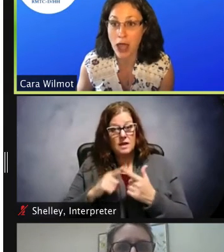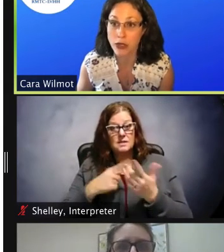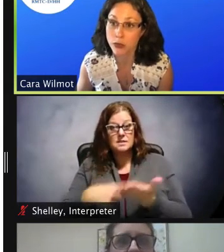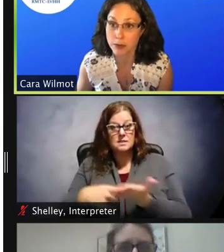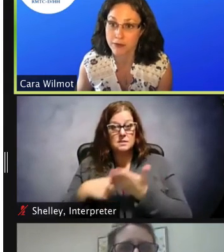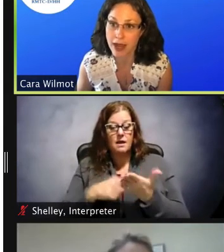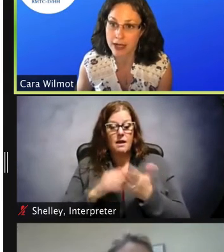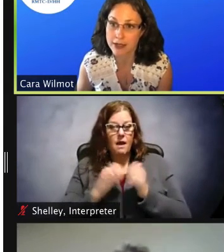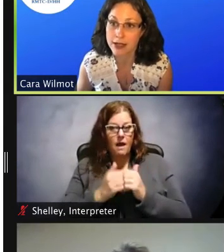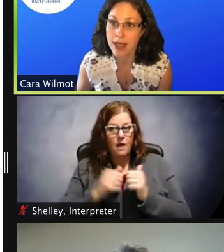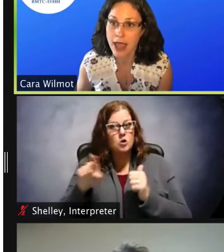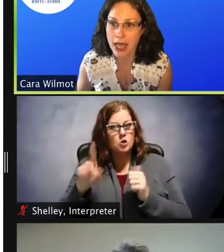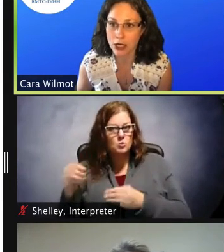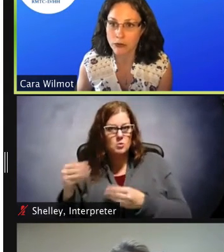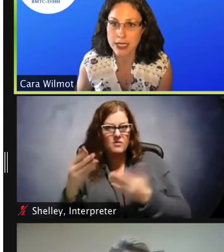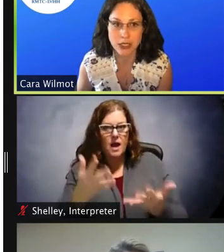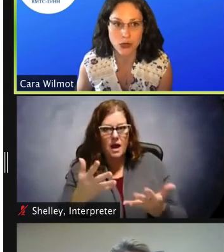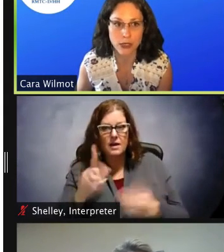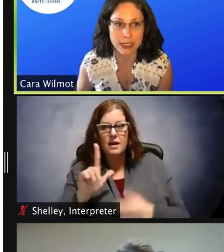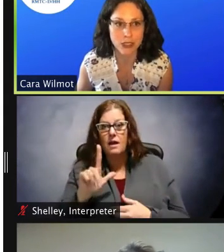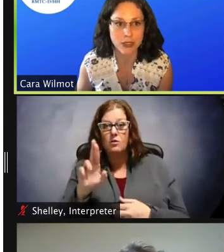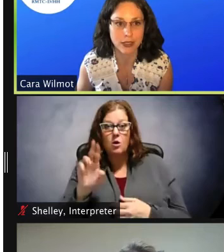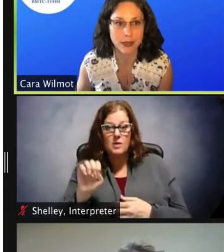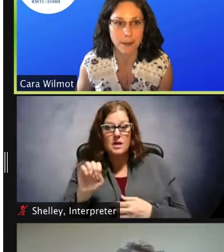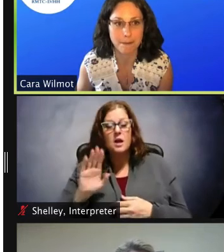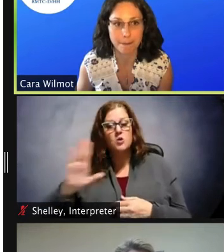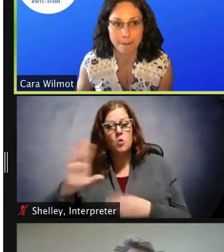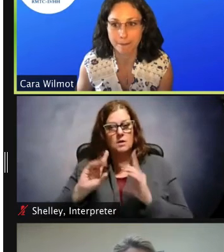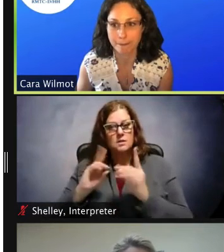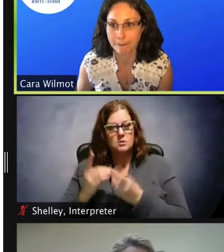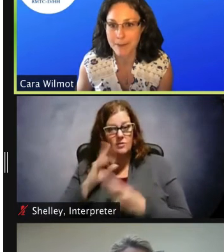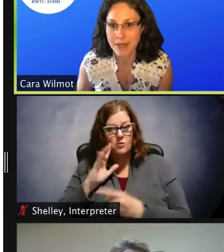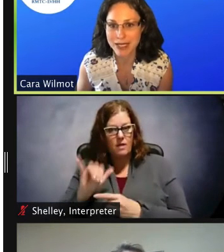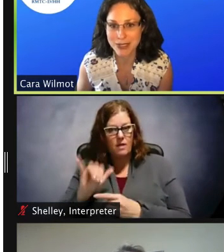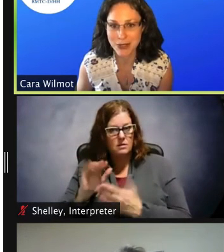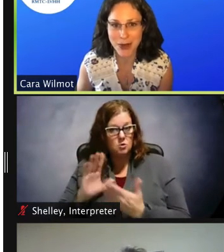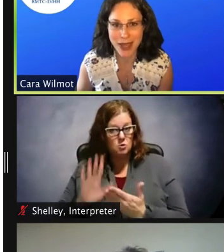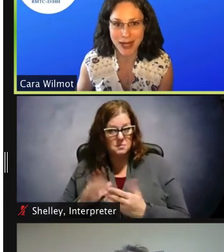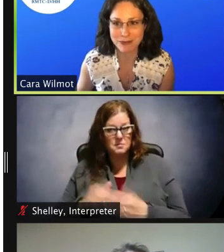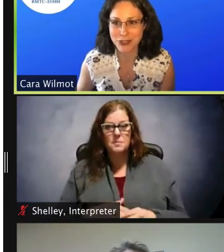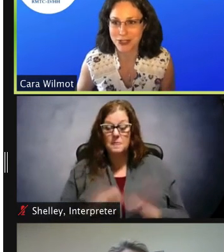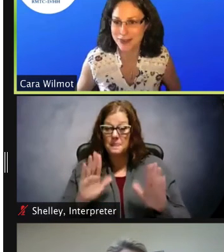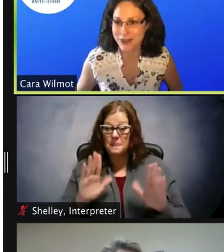you would provide LRE in your district. So go ahead, I'm turning it over to you.